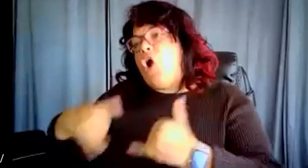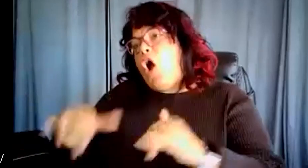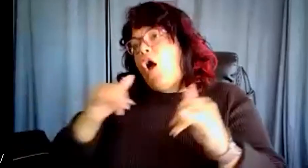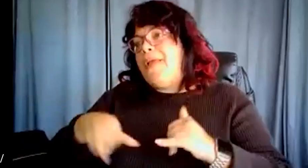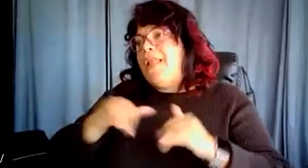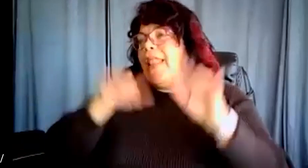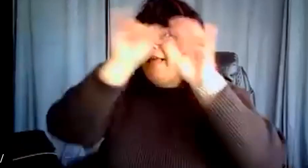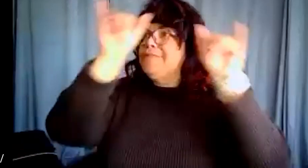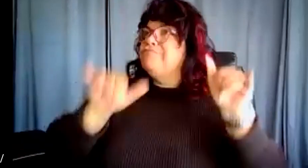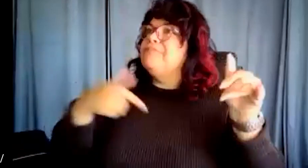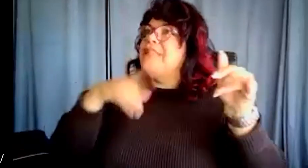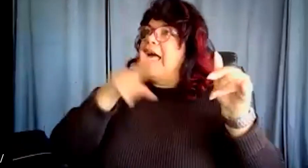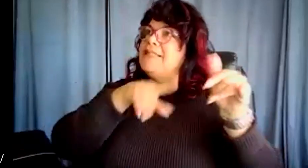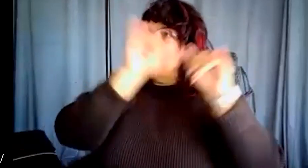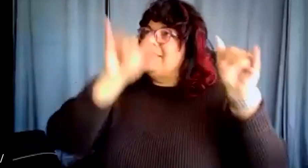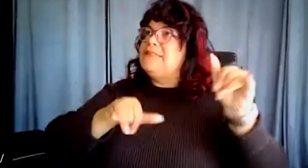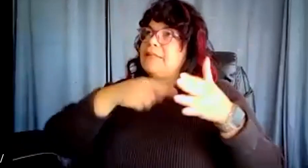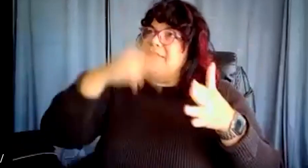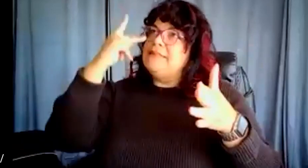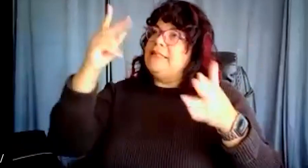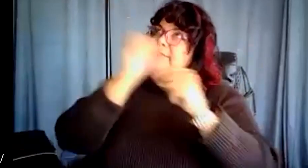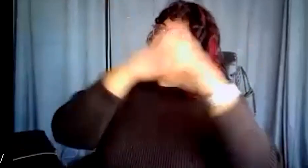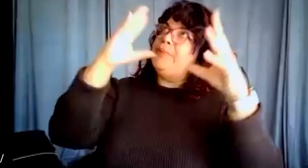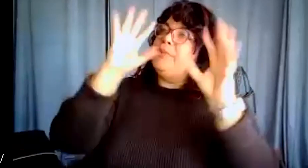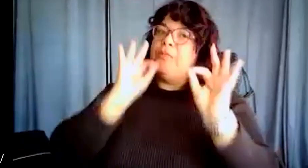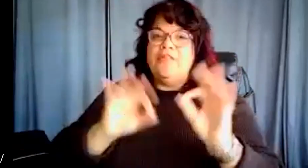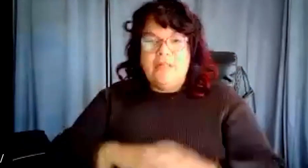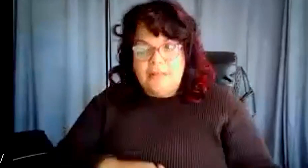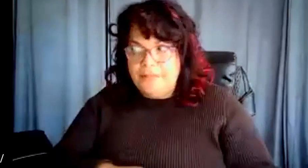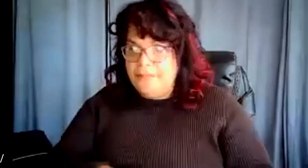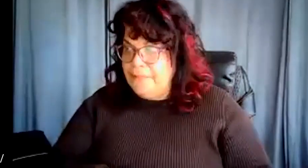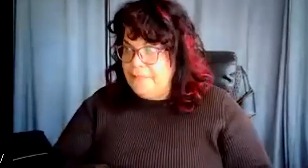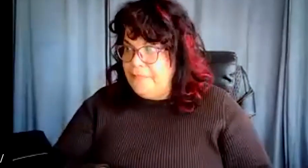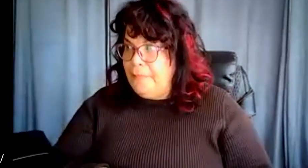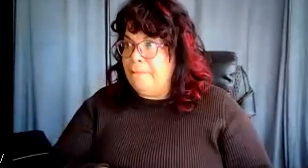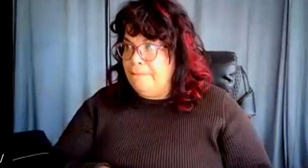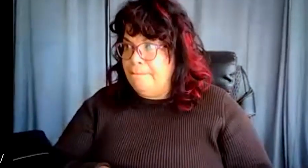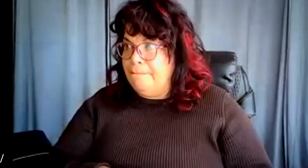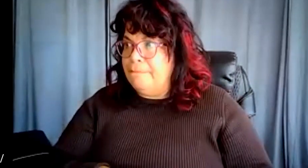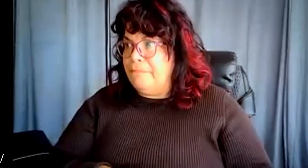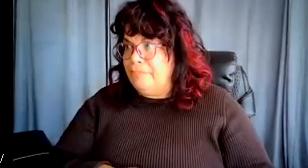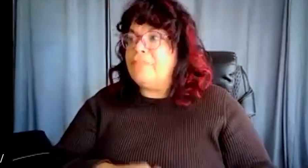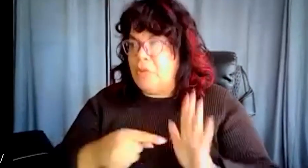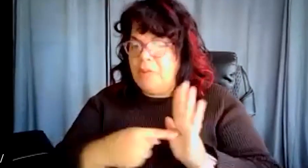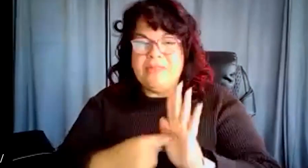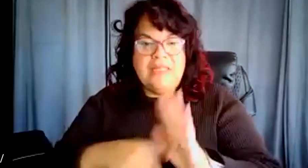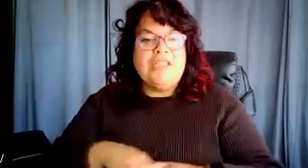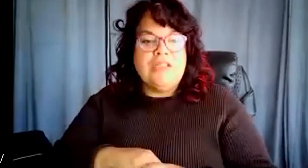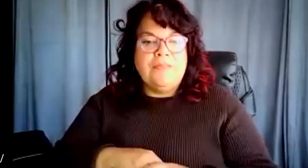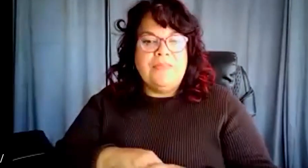you will. So, I feel that I definitely match the understanding